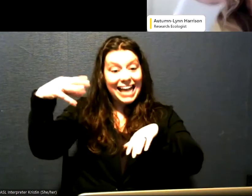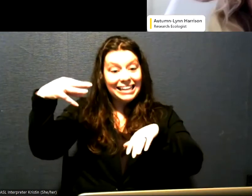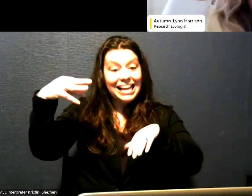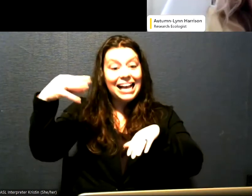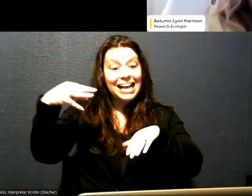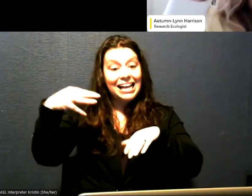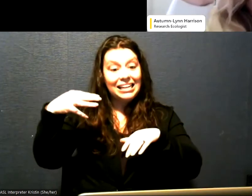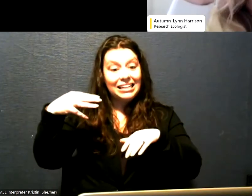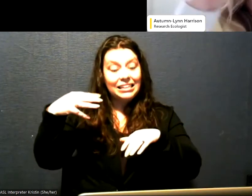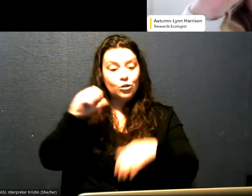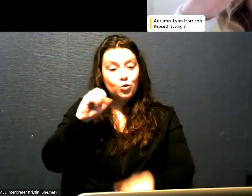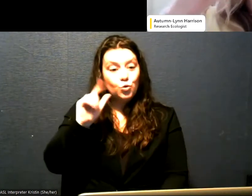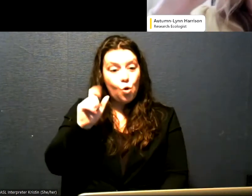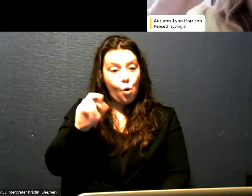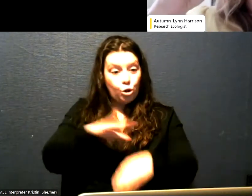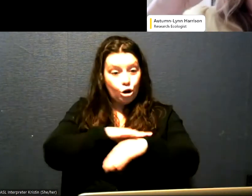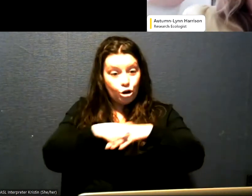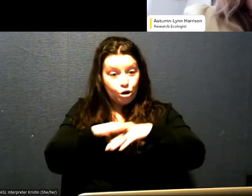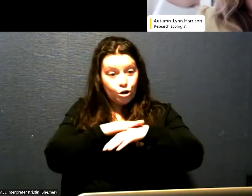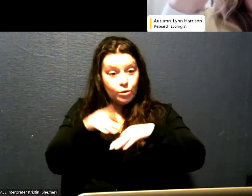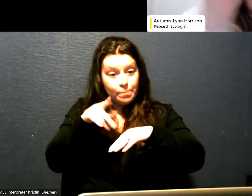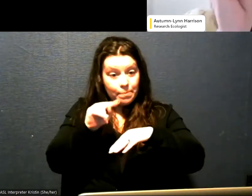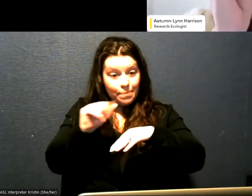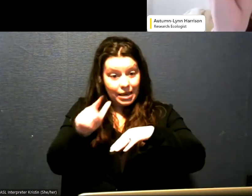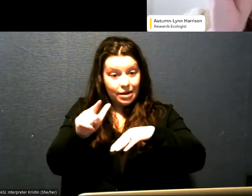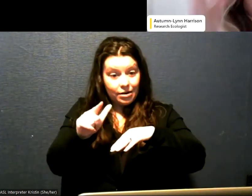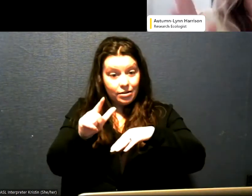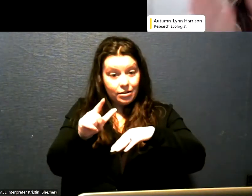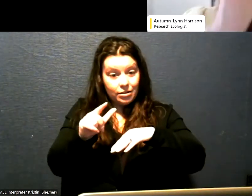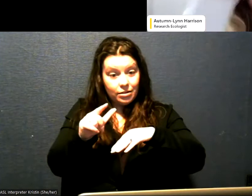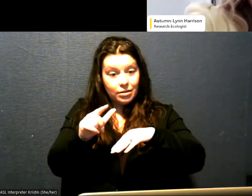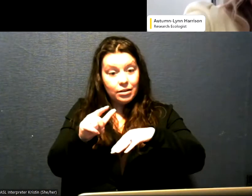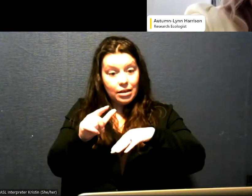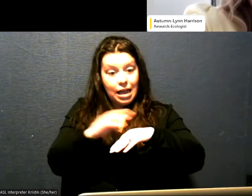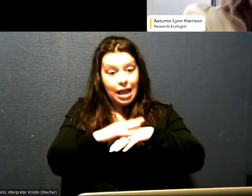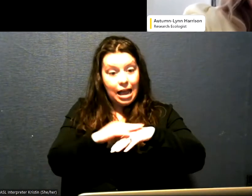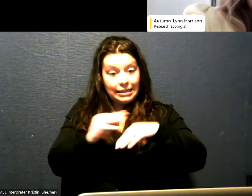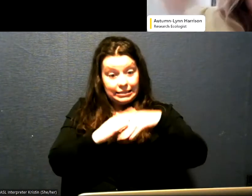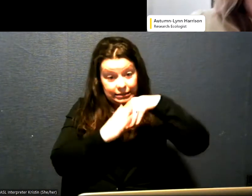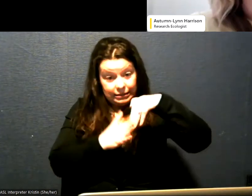then it's sloped, um, in the front so that when the pelican dives the water just goes right off and